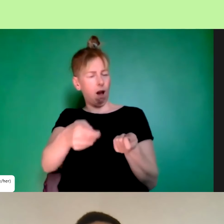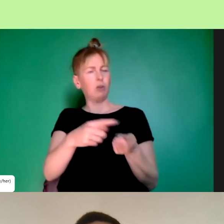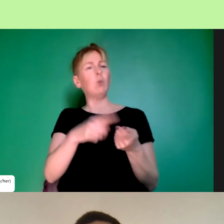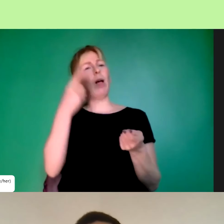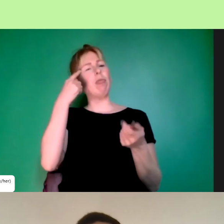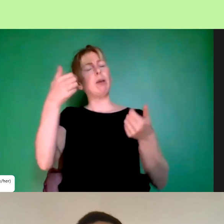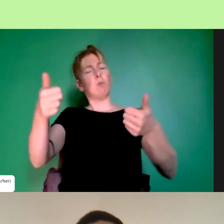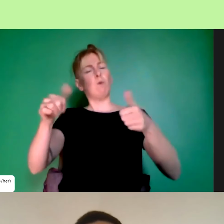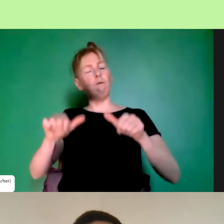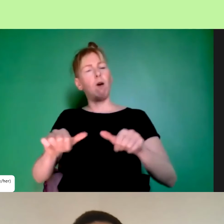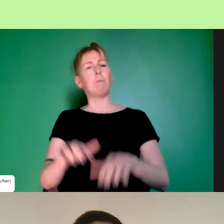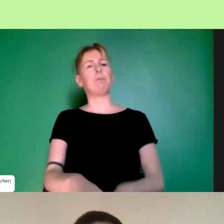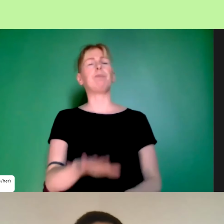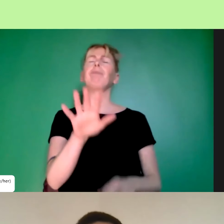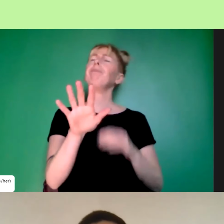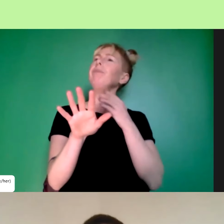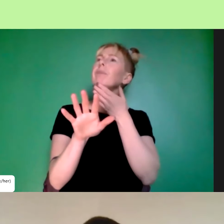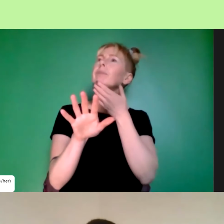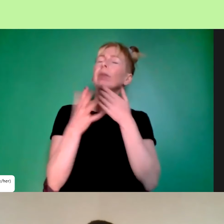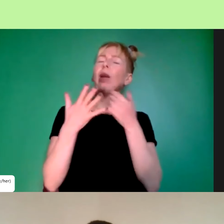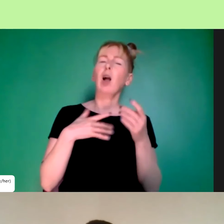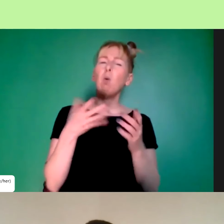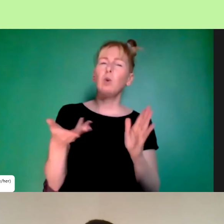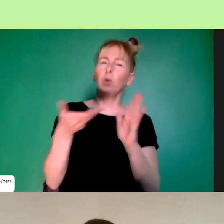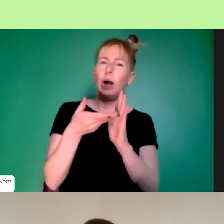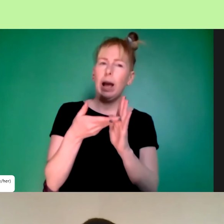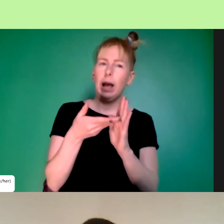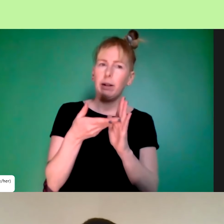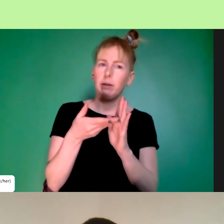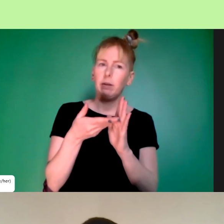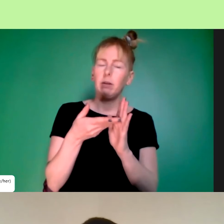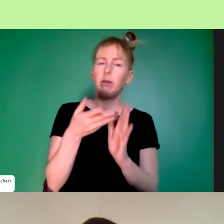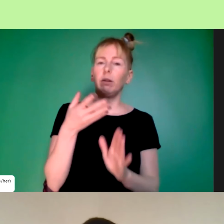One thing, I can I just add something to the decolonization question?